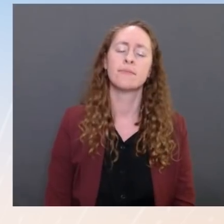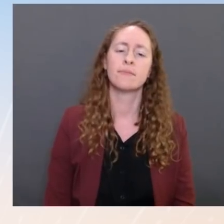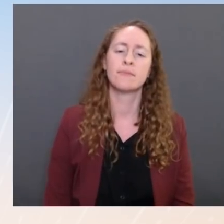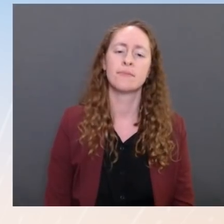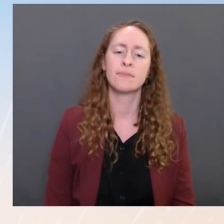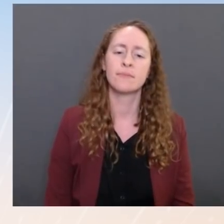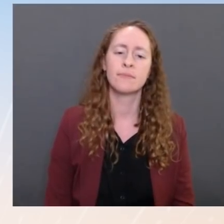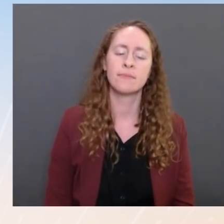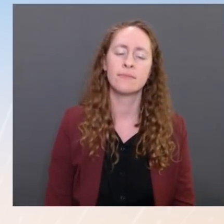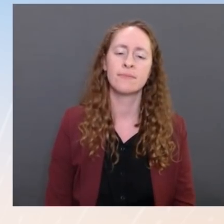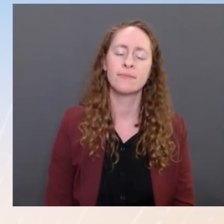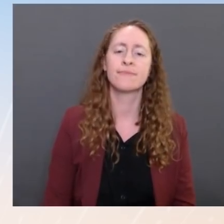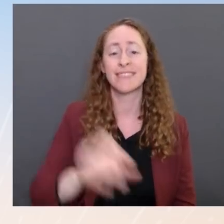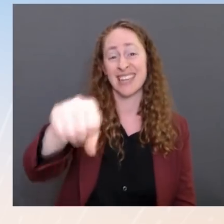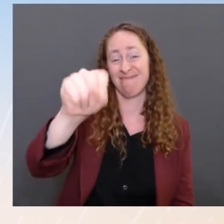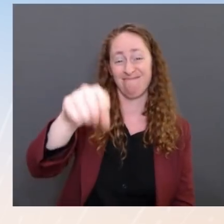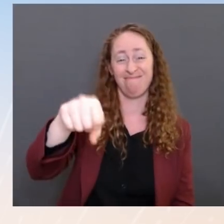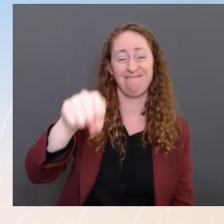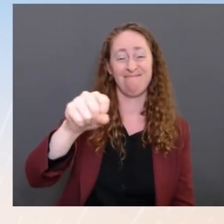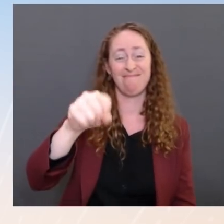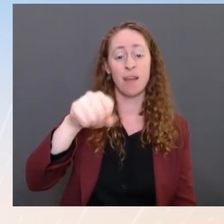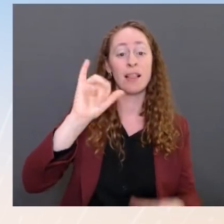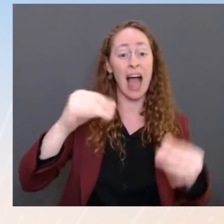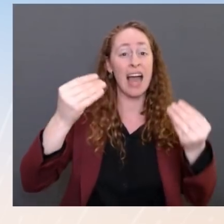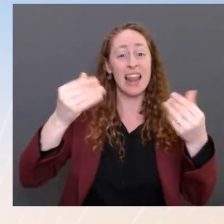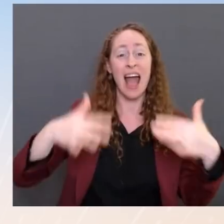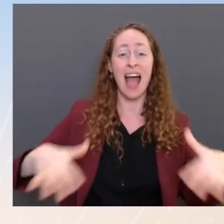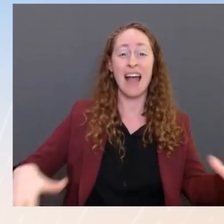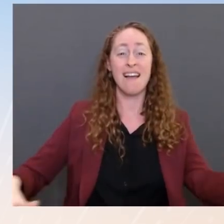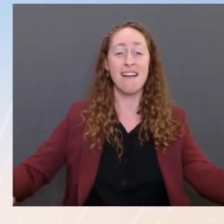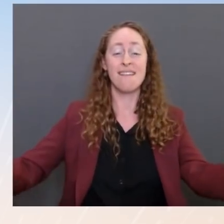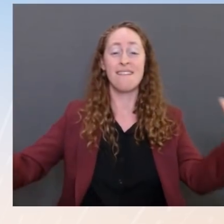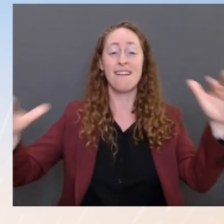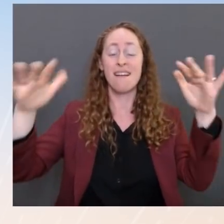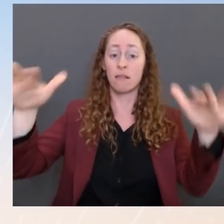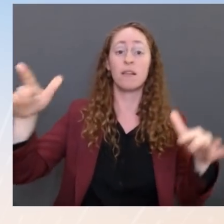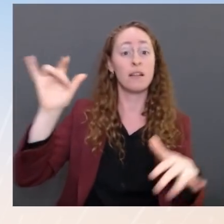And the Gulf sales were as a result of delays due to a number of factors, including conflicting court rulings.